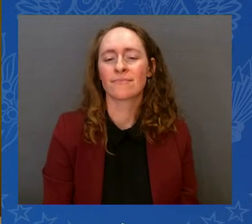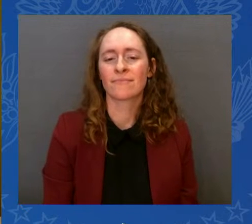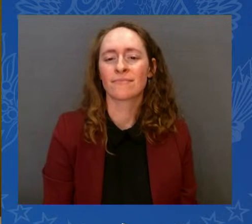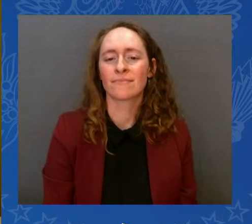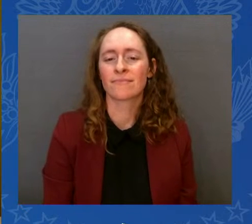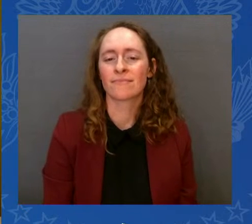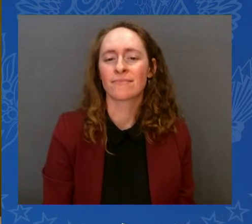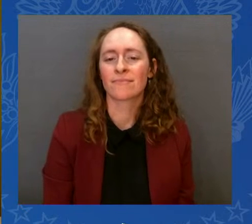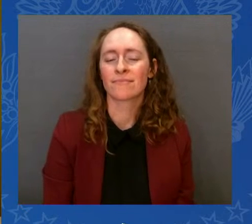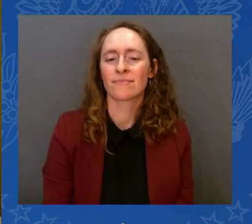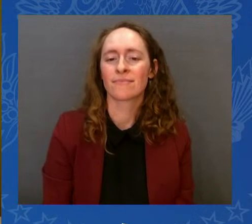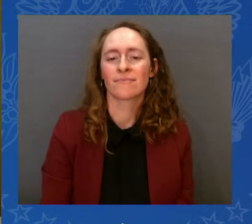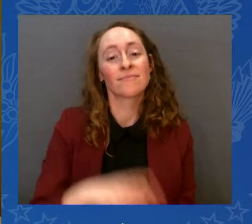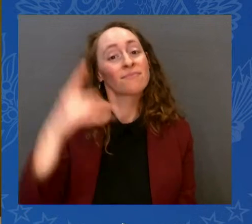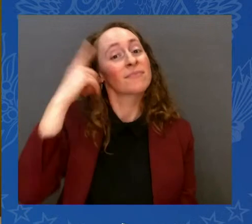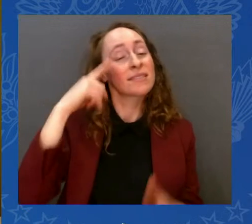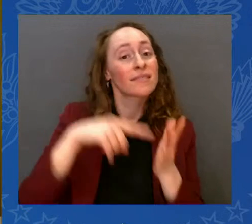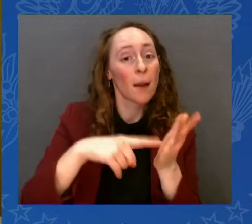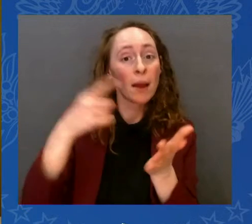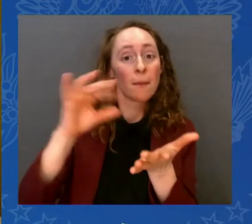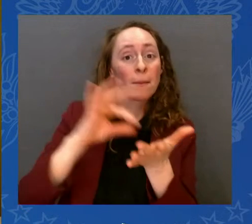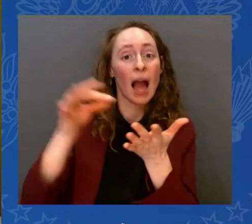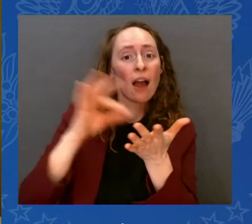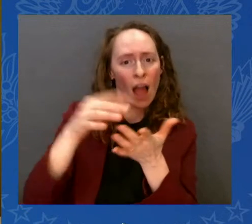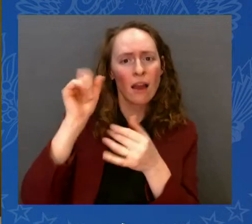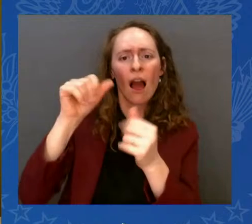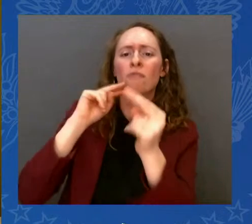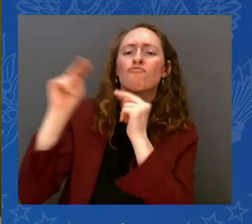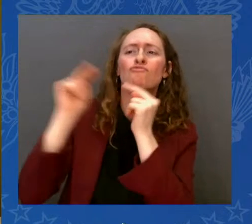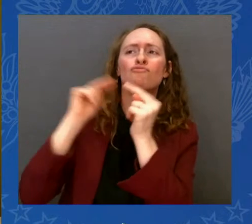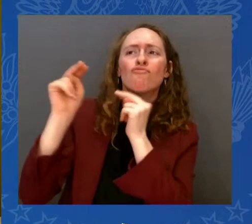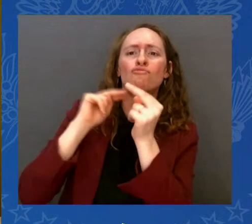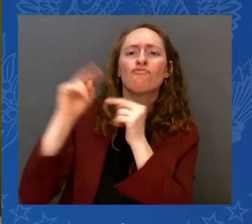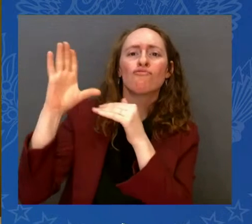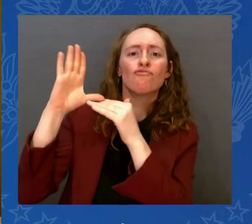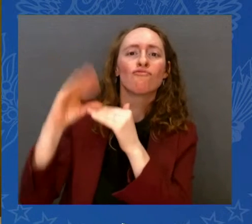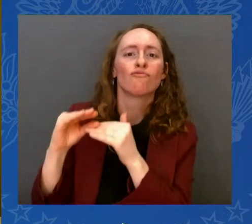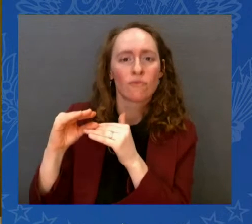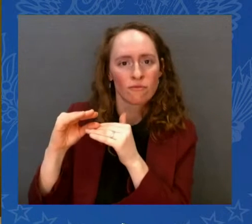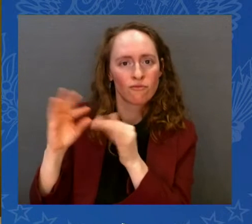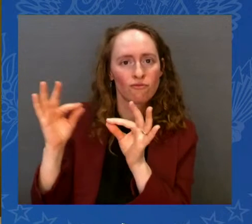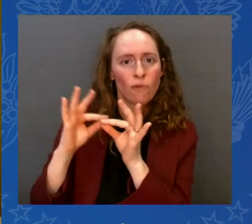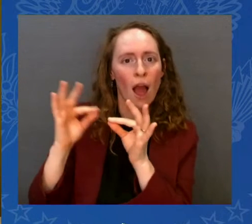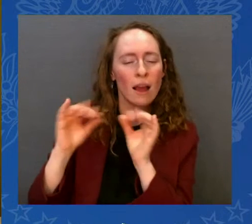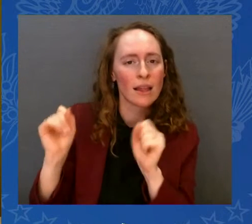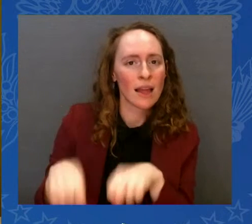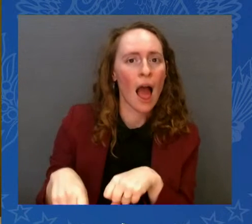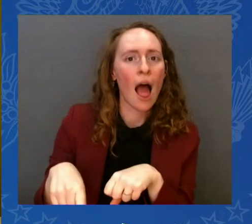Well, guess what? That's going to reduce the federal debt. That's going to reduce the federal debt